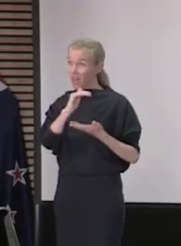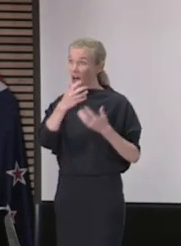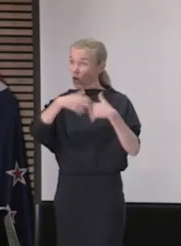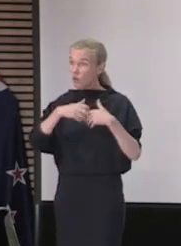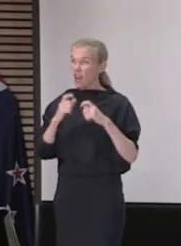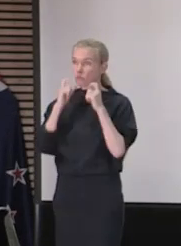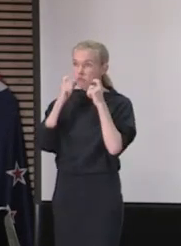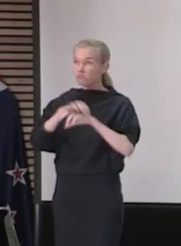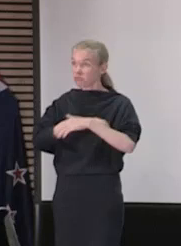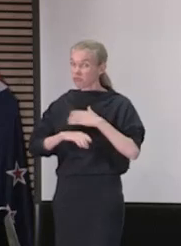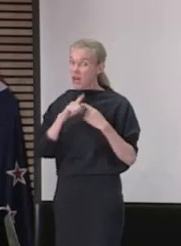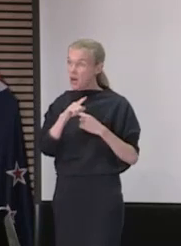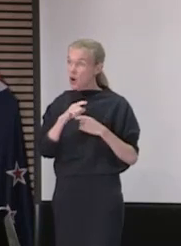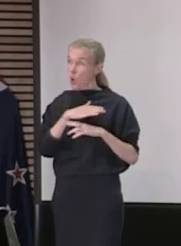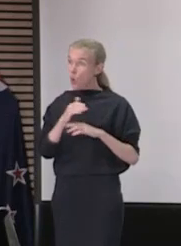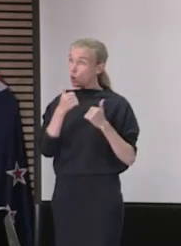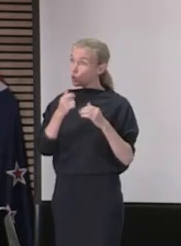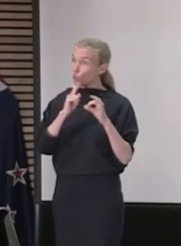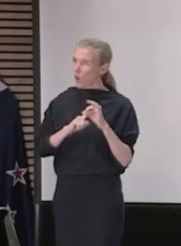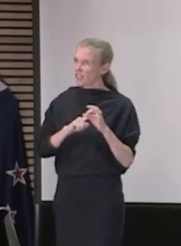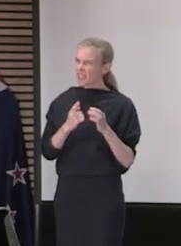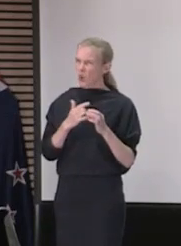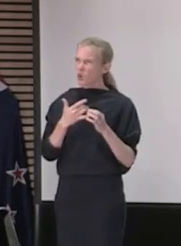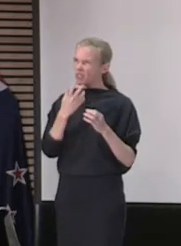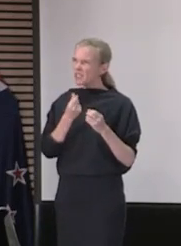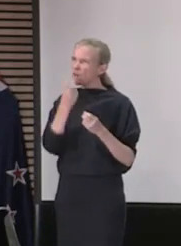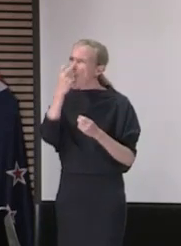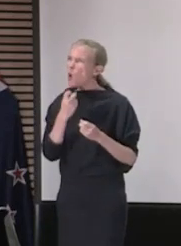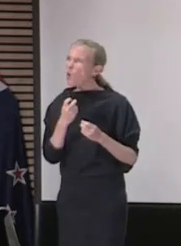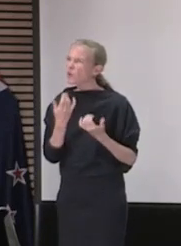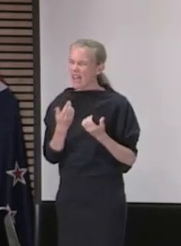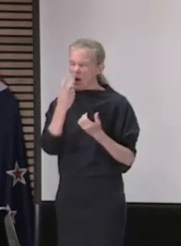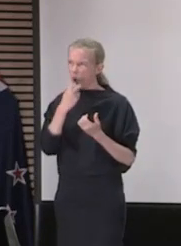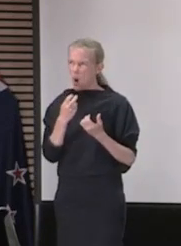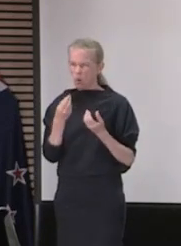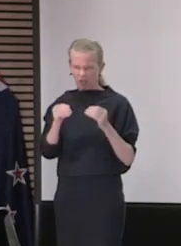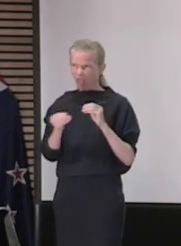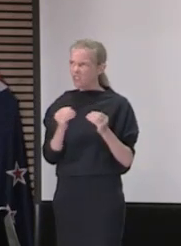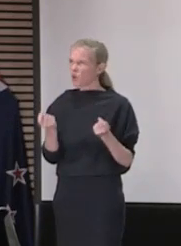Someof it has deteriorated andthere was a story that 10% ofthe masks, the N95 masks